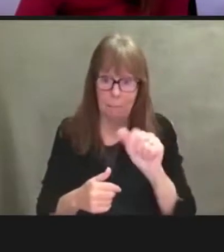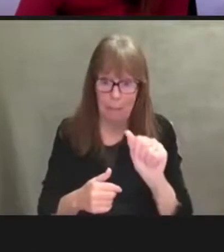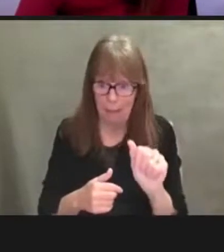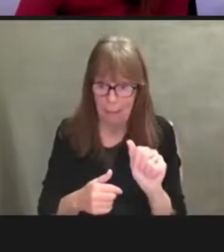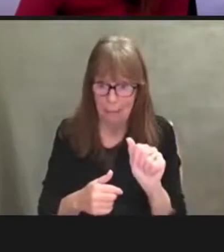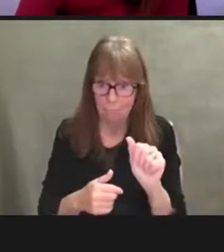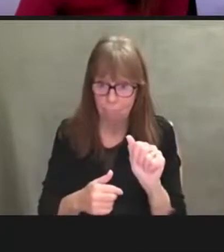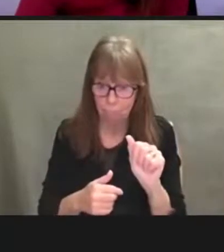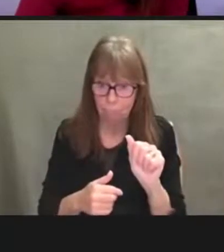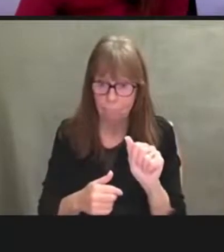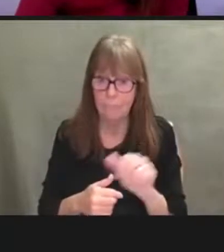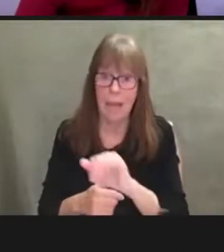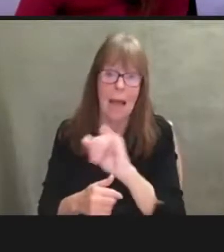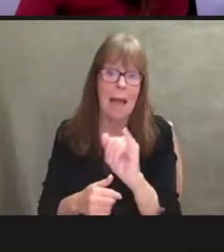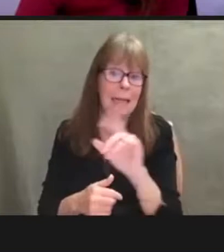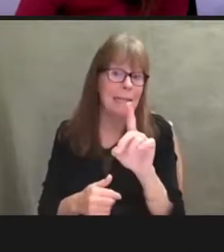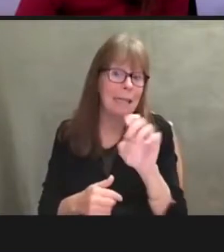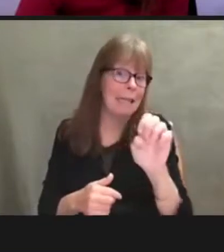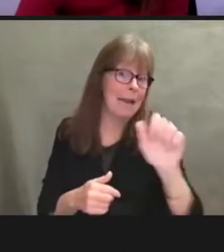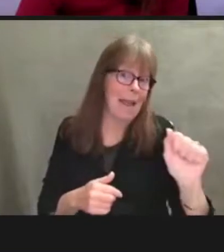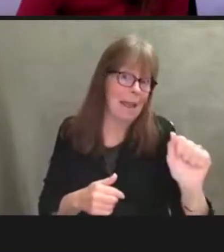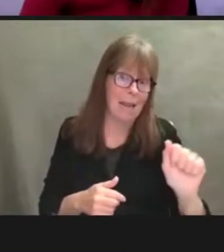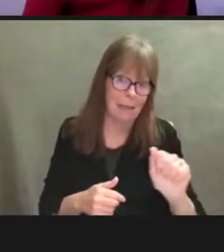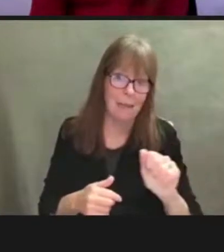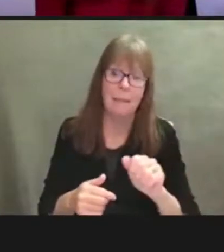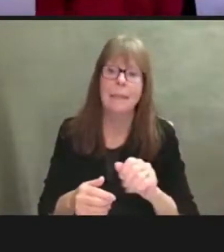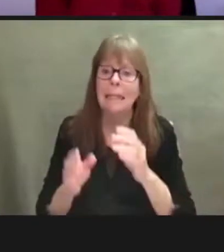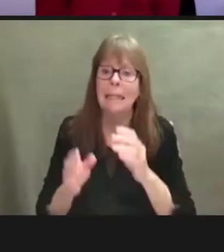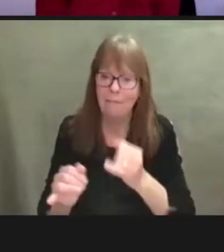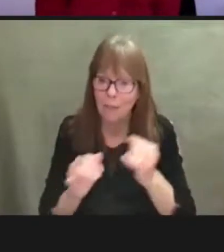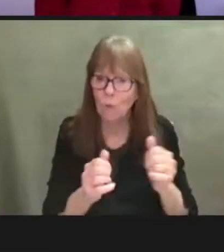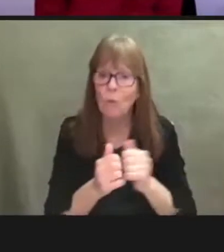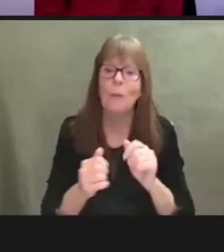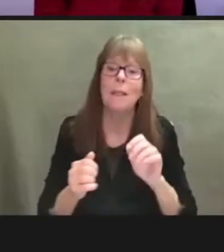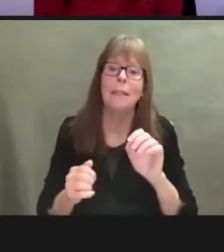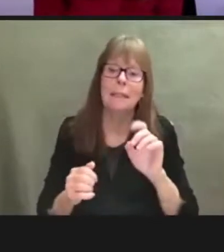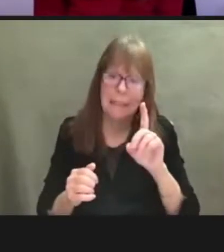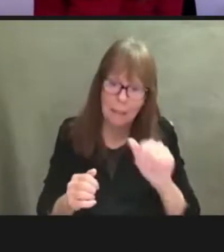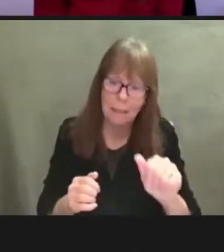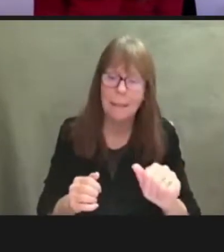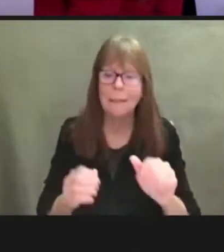IDEA, the Individuals with Disabilities Education Act, you're entitled to free and appropriate